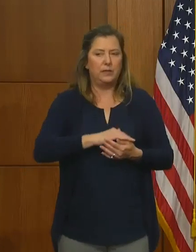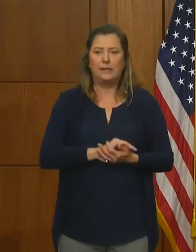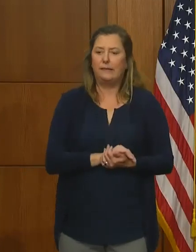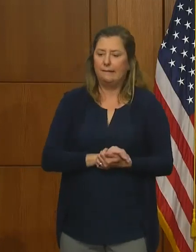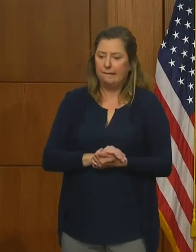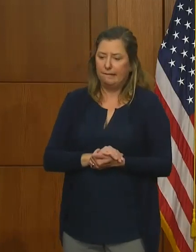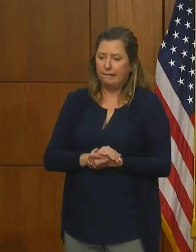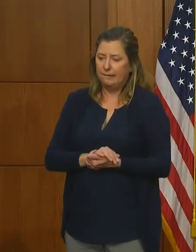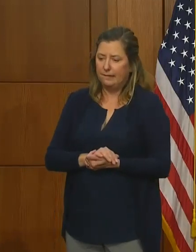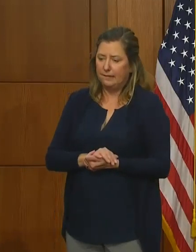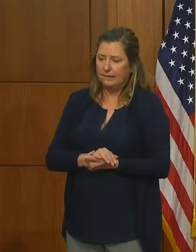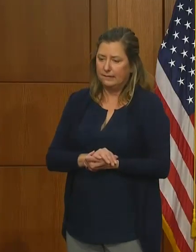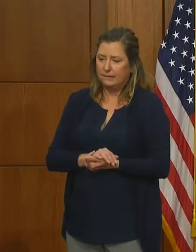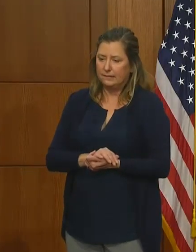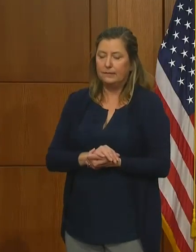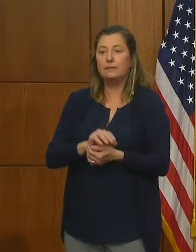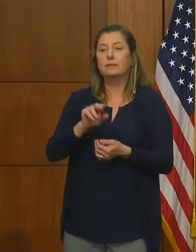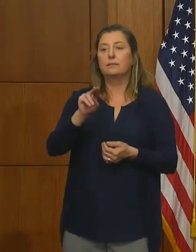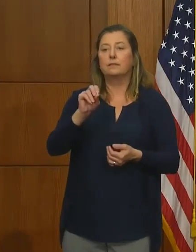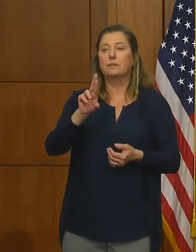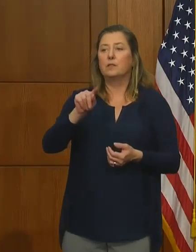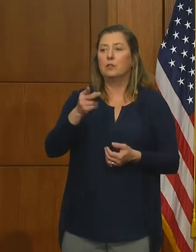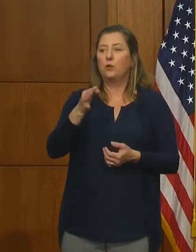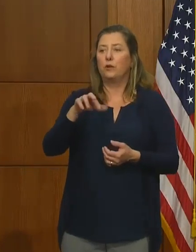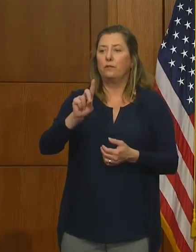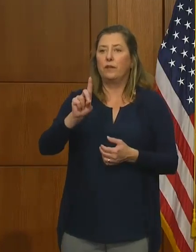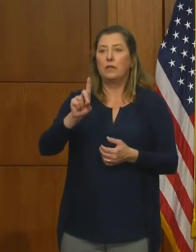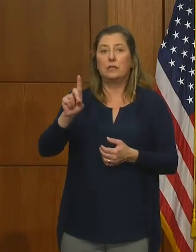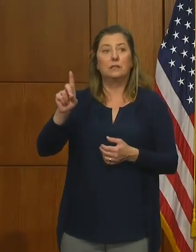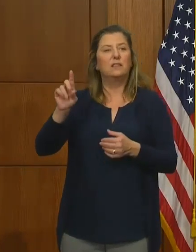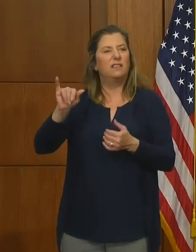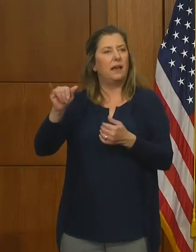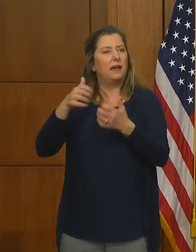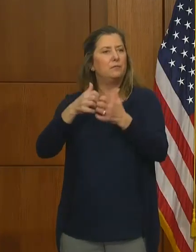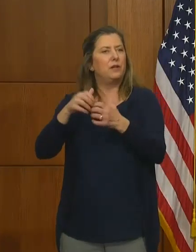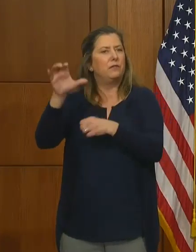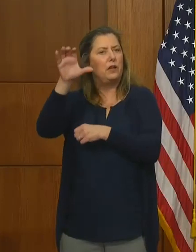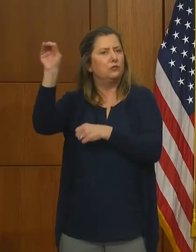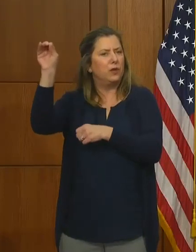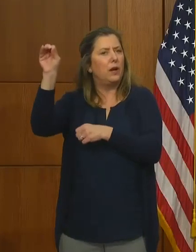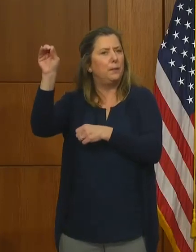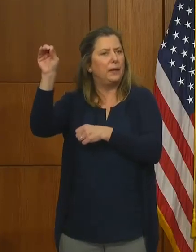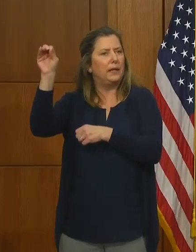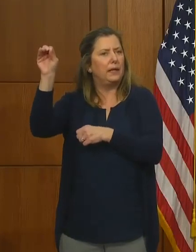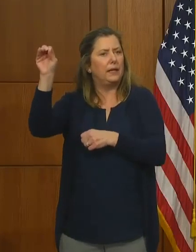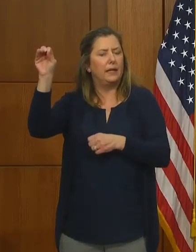I SHOULD I SHOULD ALSO MENTION TO THAT THANK YOU CHEAP THAT. WE ADD UP THE ARE NORTHFIELD